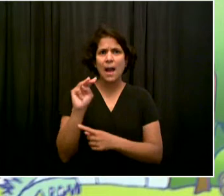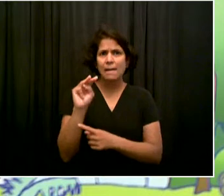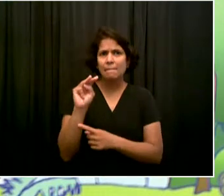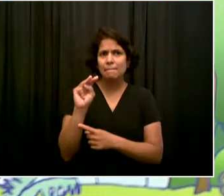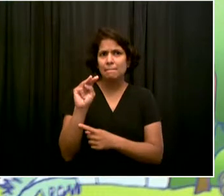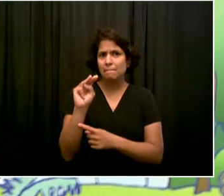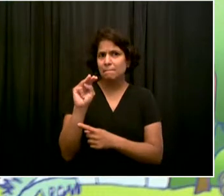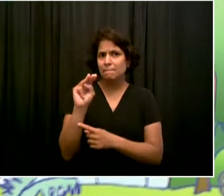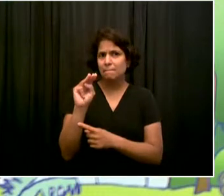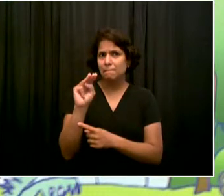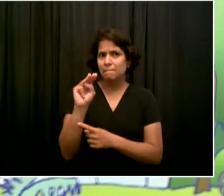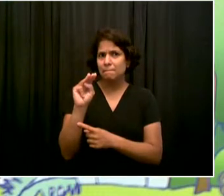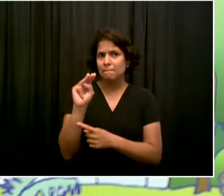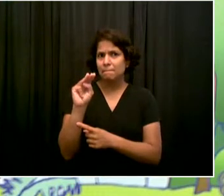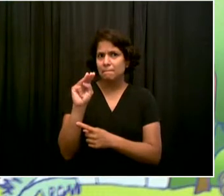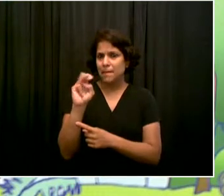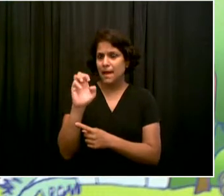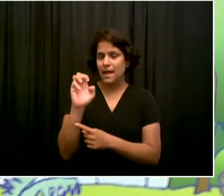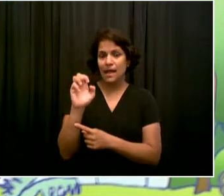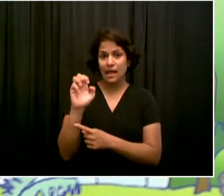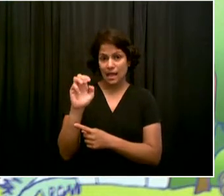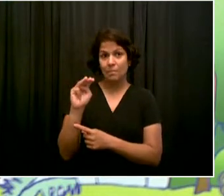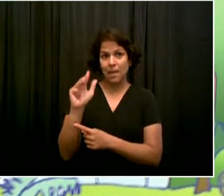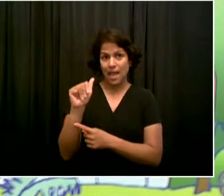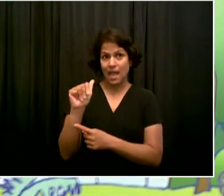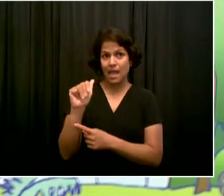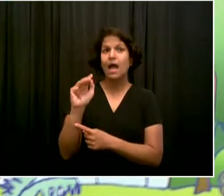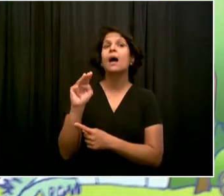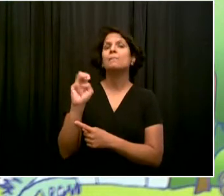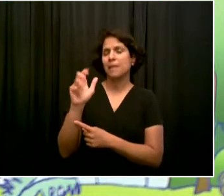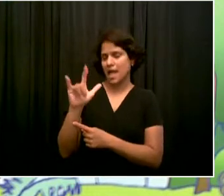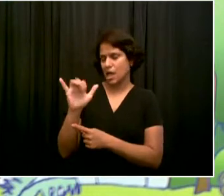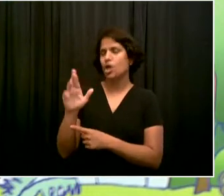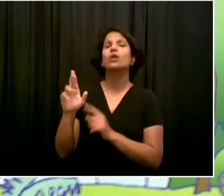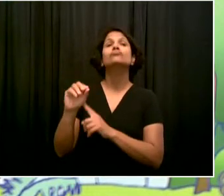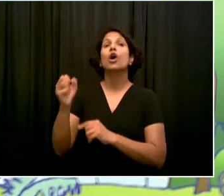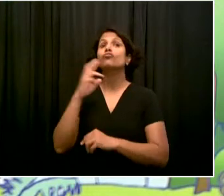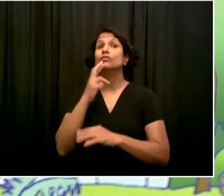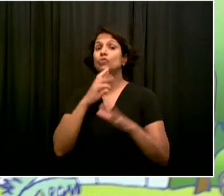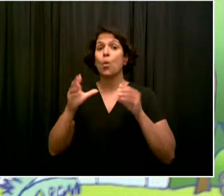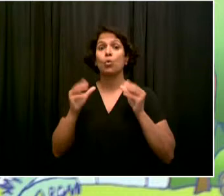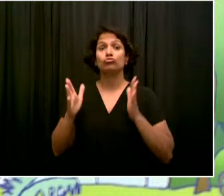DANNY MEYER DECISION TO HAVE